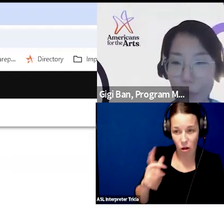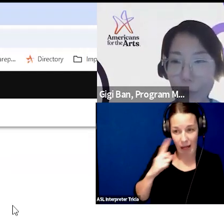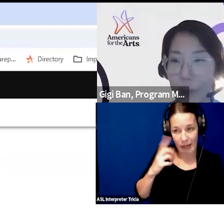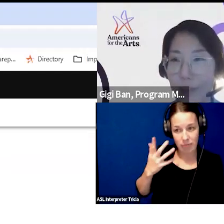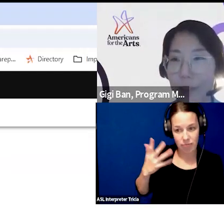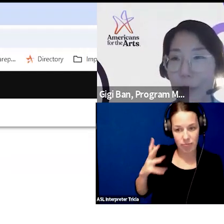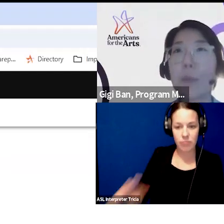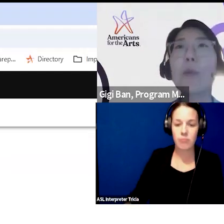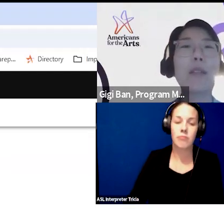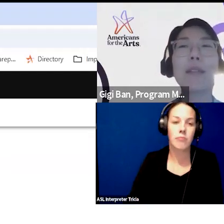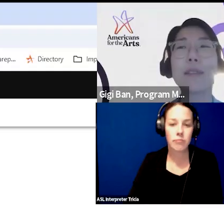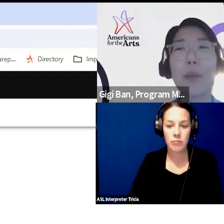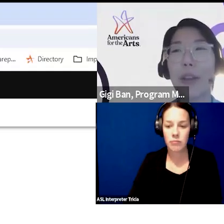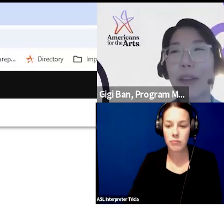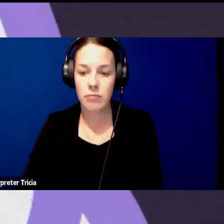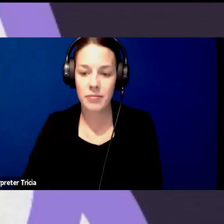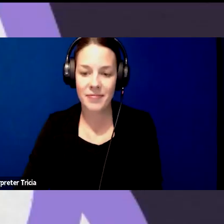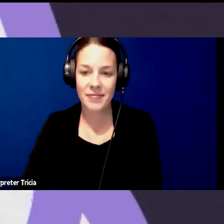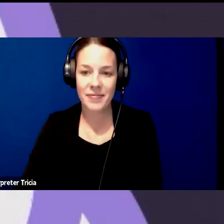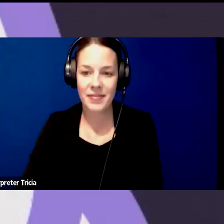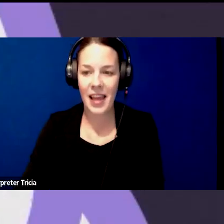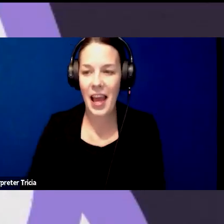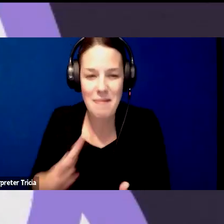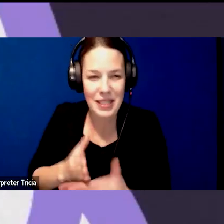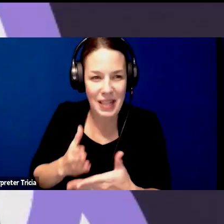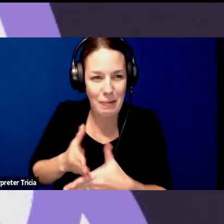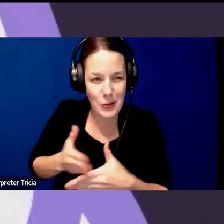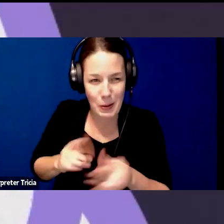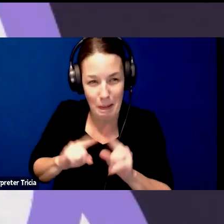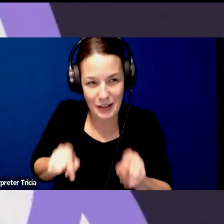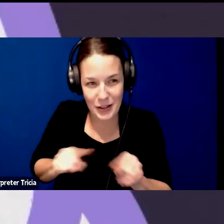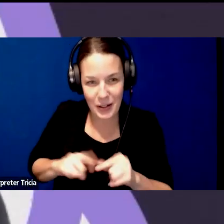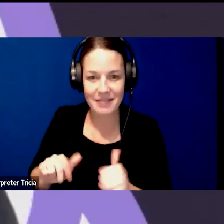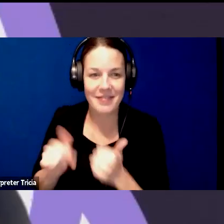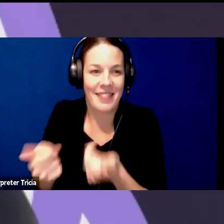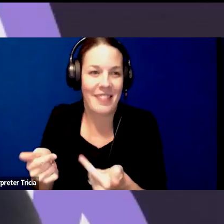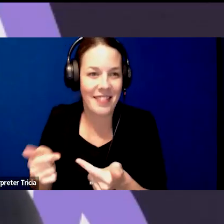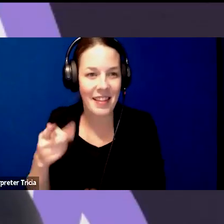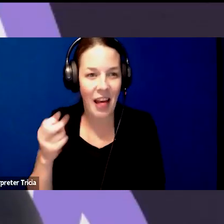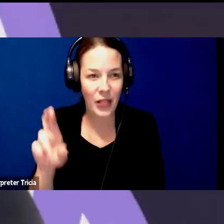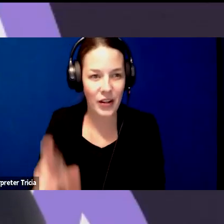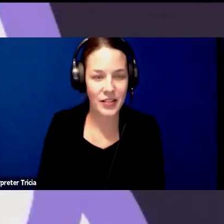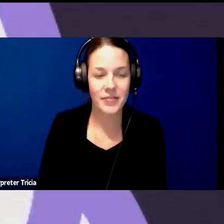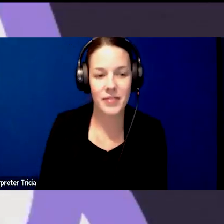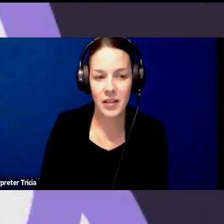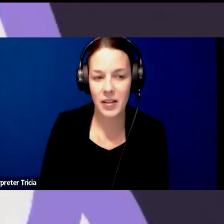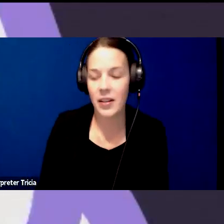So I'm going to stop sharing my screen and pass it back to my colleague Heather. Thank you.